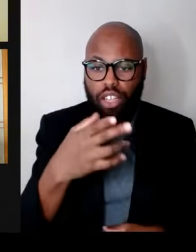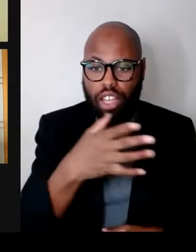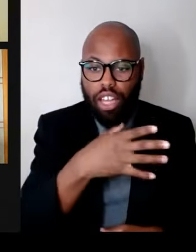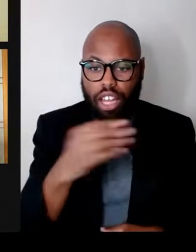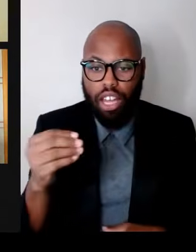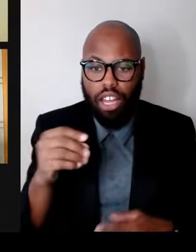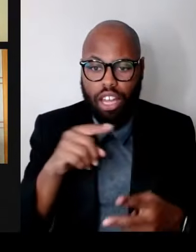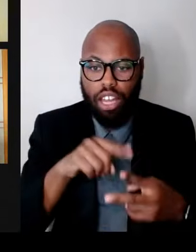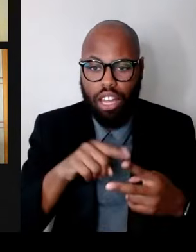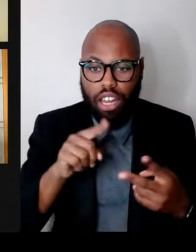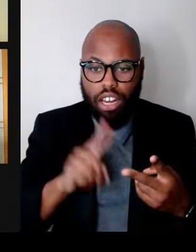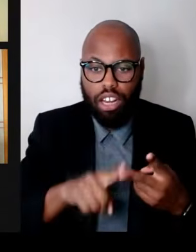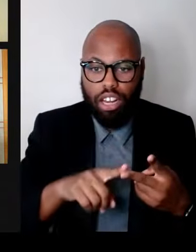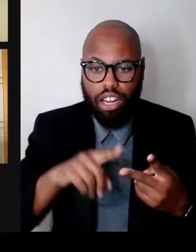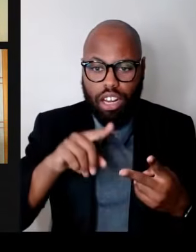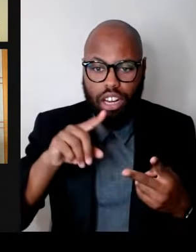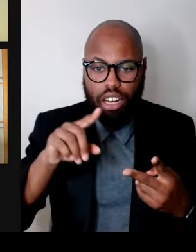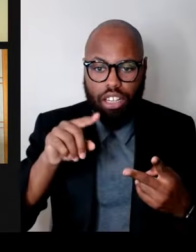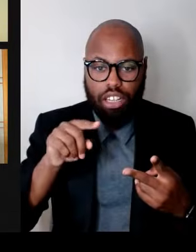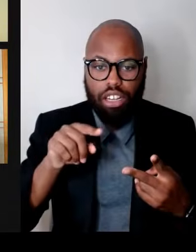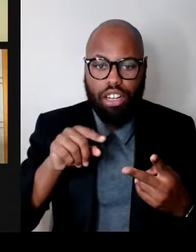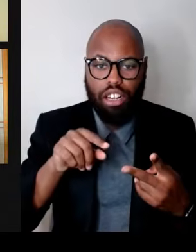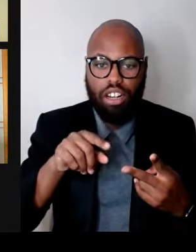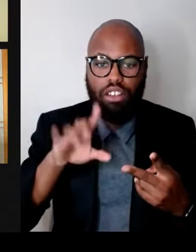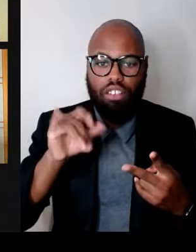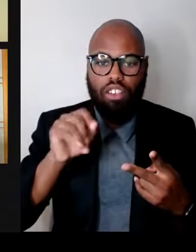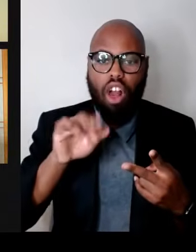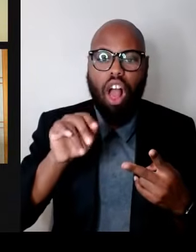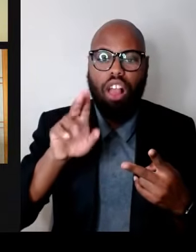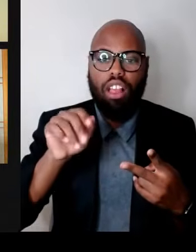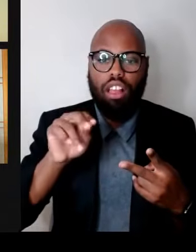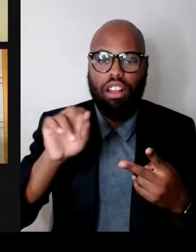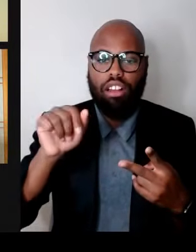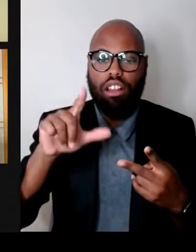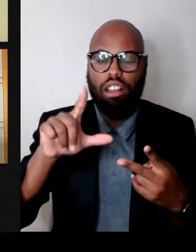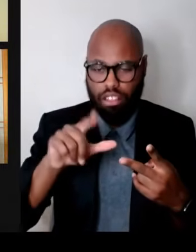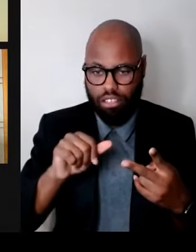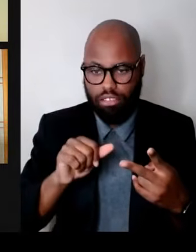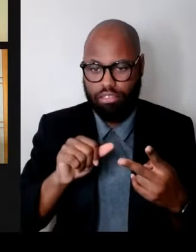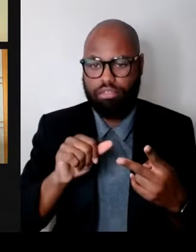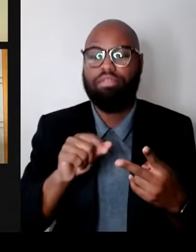the first Native American to serve as a cabinet secretary recently announced the discovery